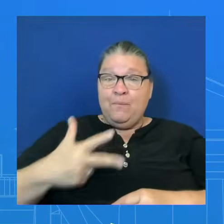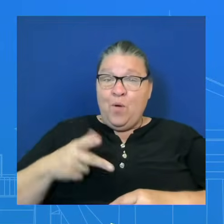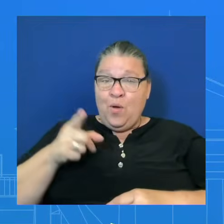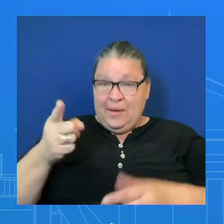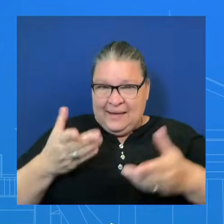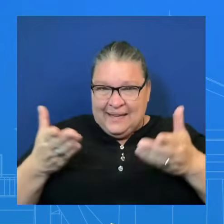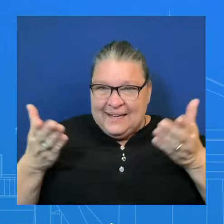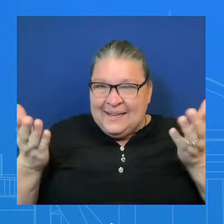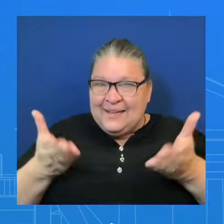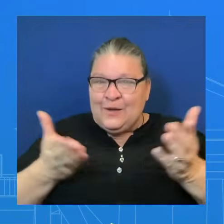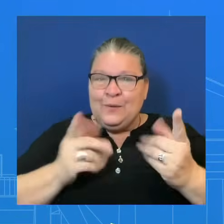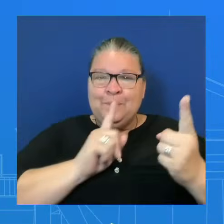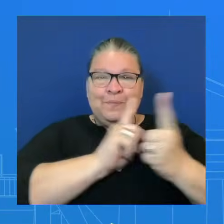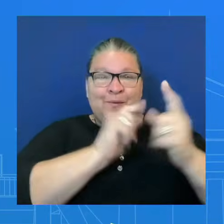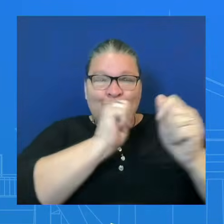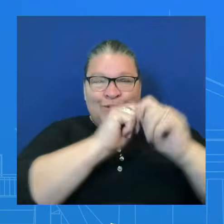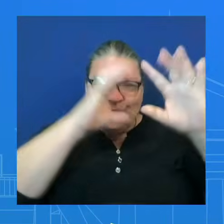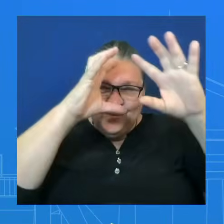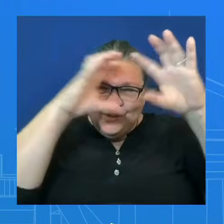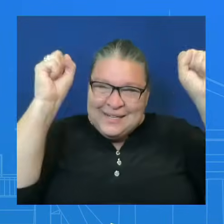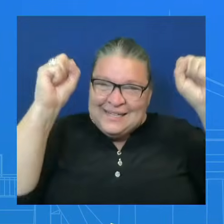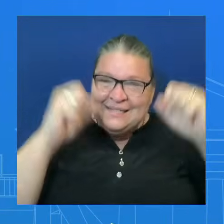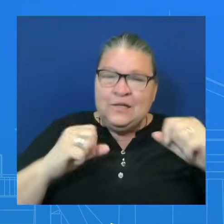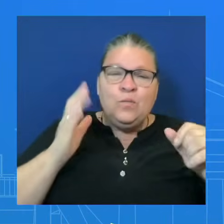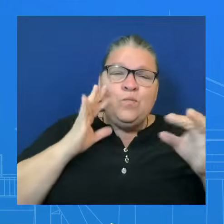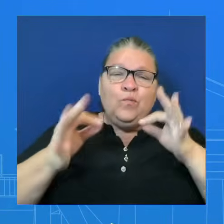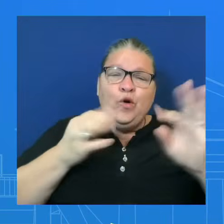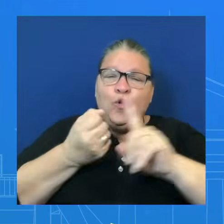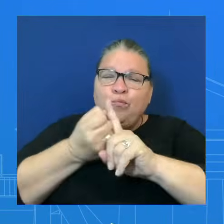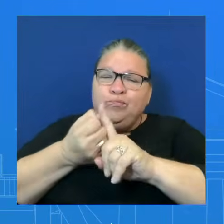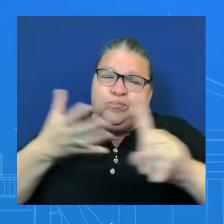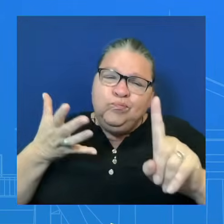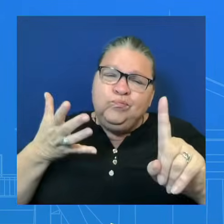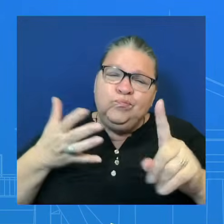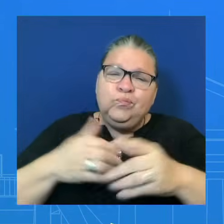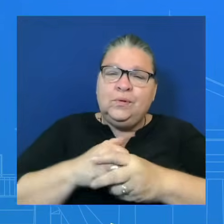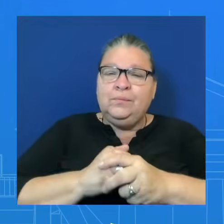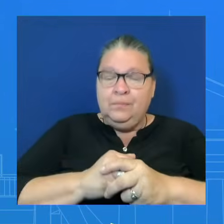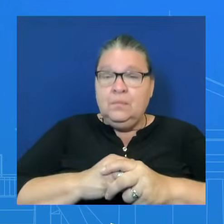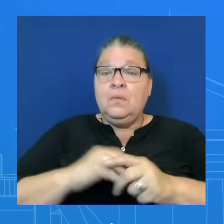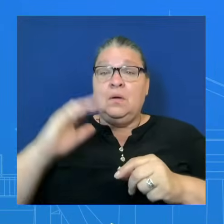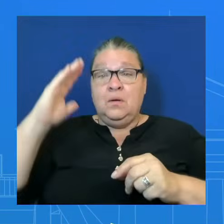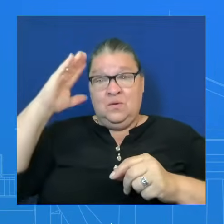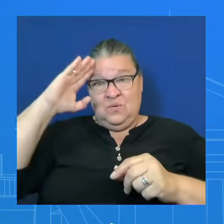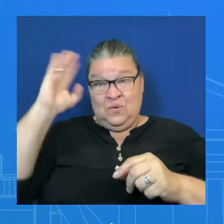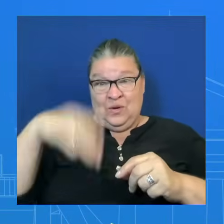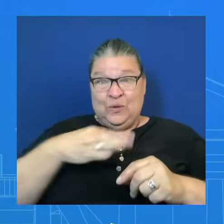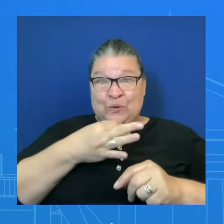And as you also know and are tracking, the UK Prime Minister, Sunak, will be here on Thursday as well.